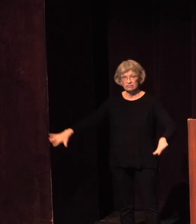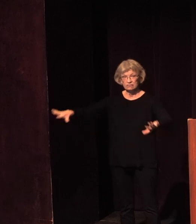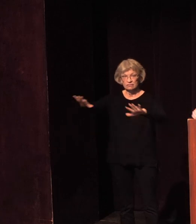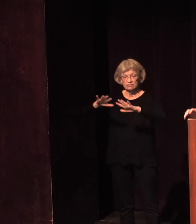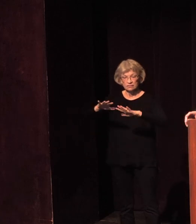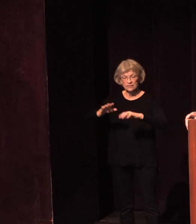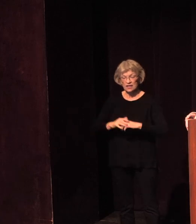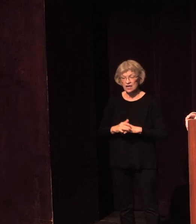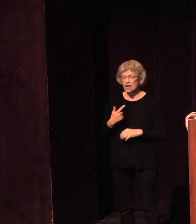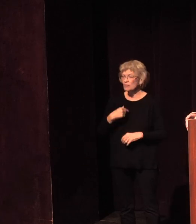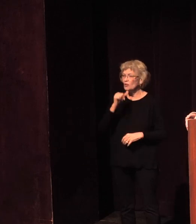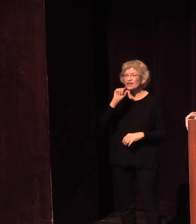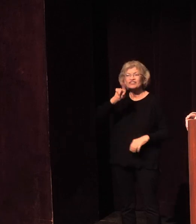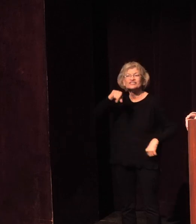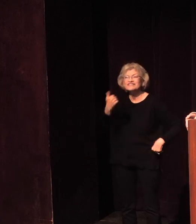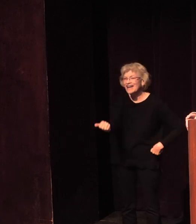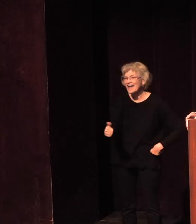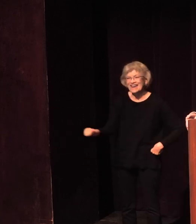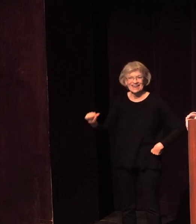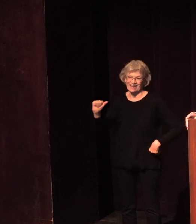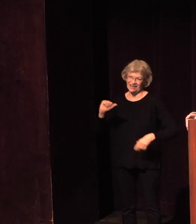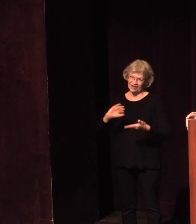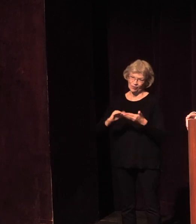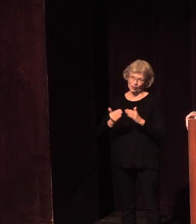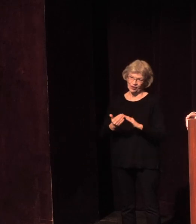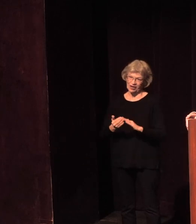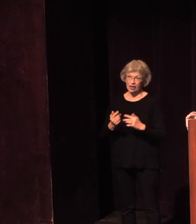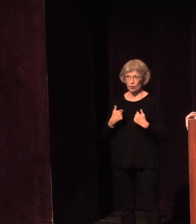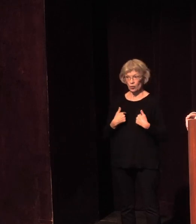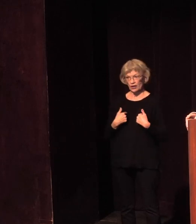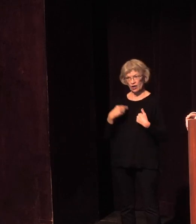facing most community colleges in the state as well as in this nation.